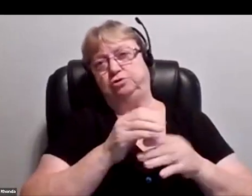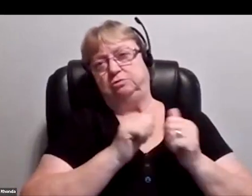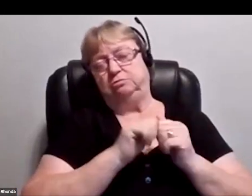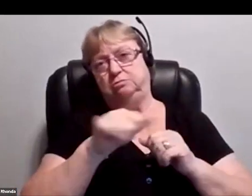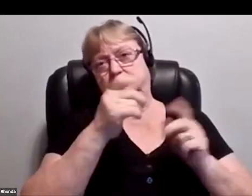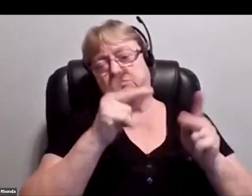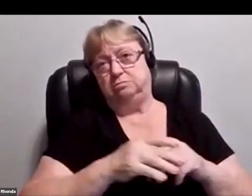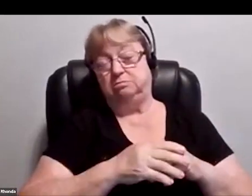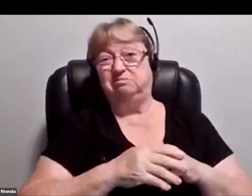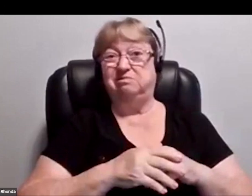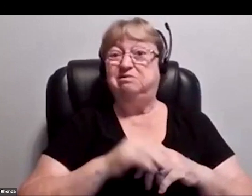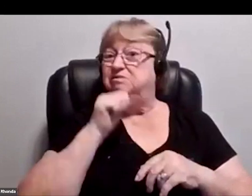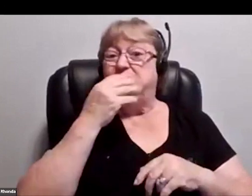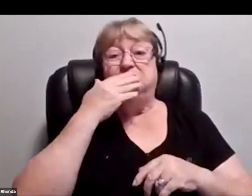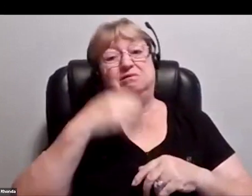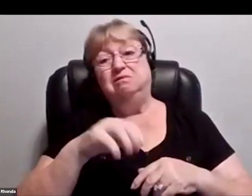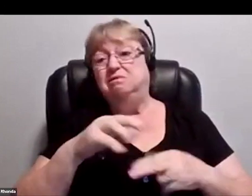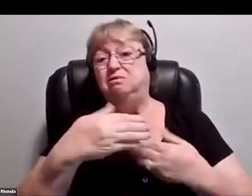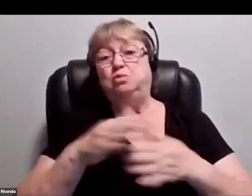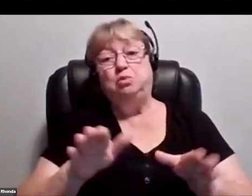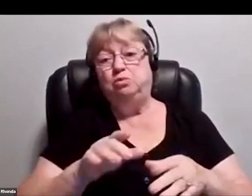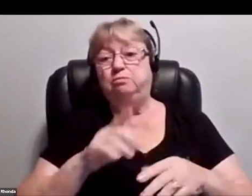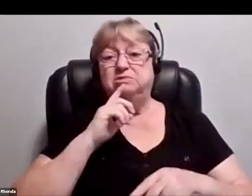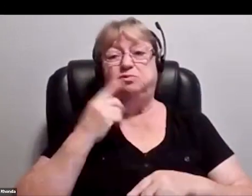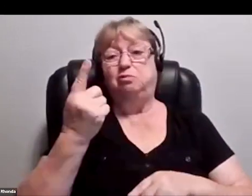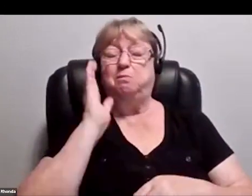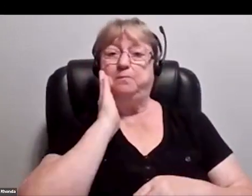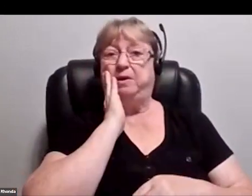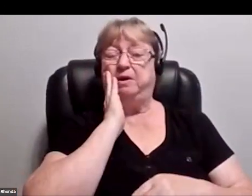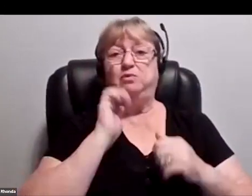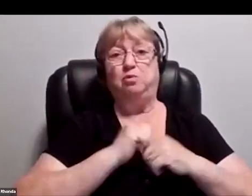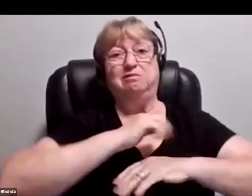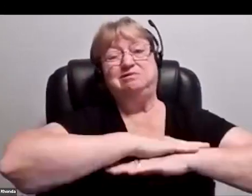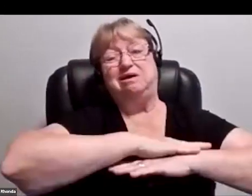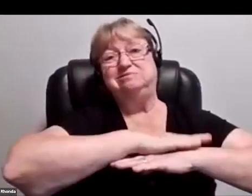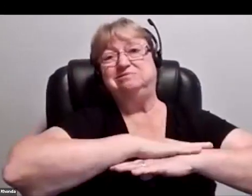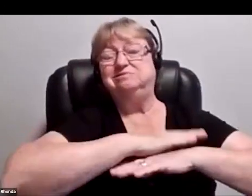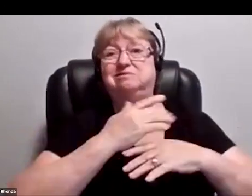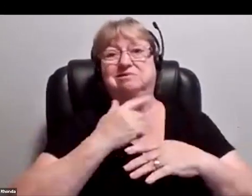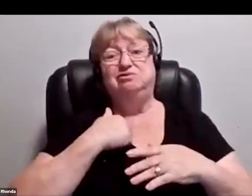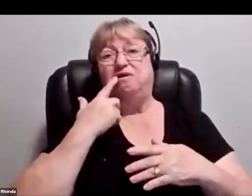It's not a bad room. It's a single bed with a desk, and we have plenty of room to sort